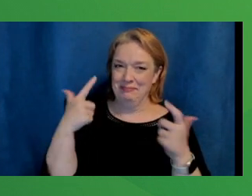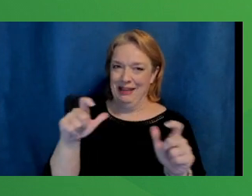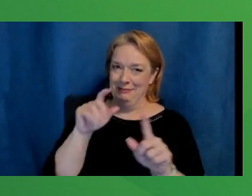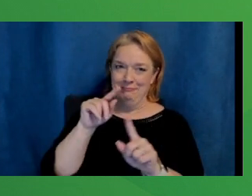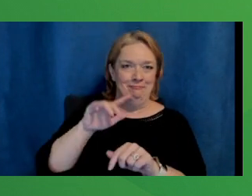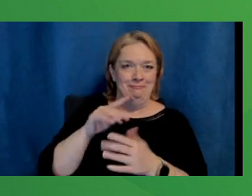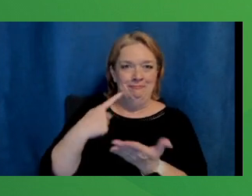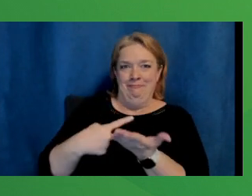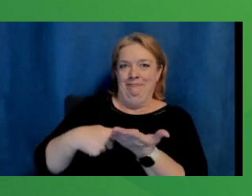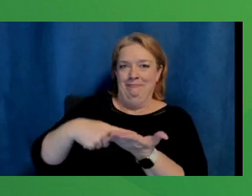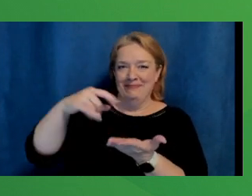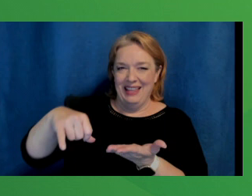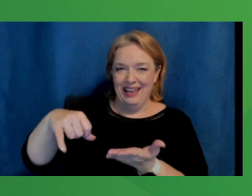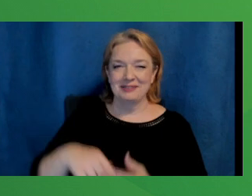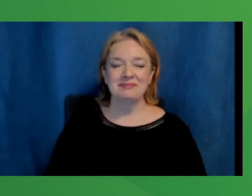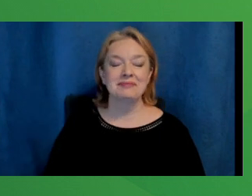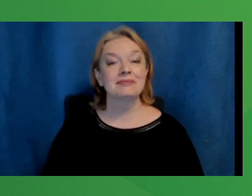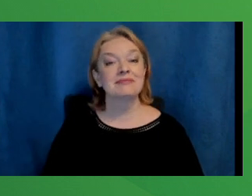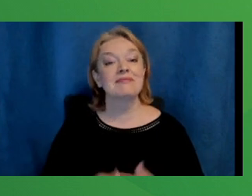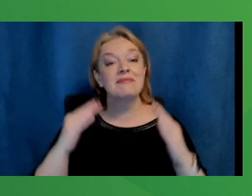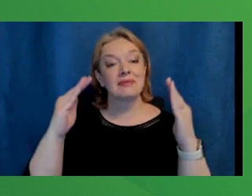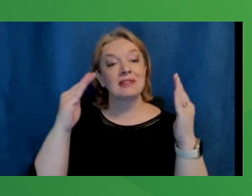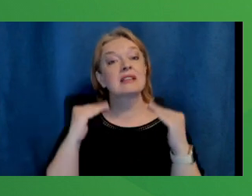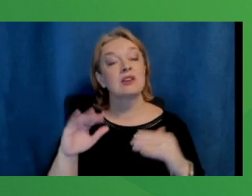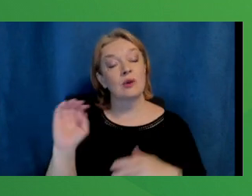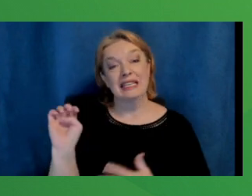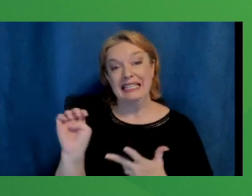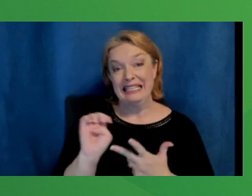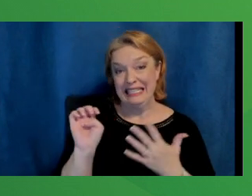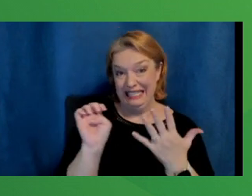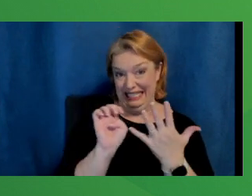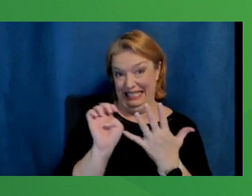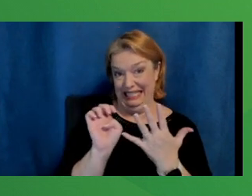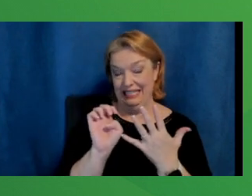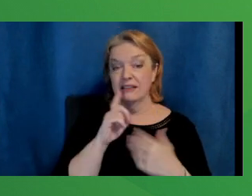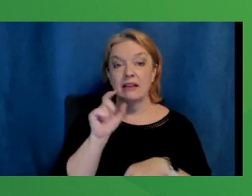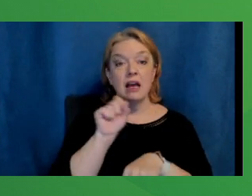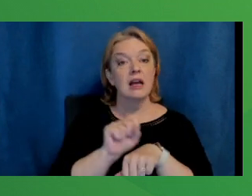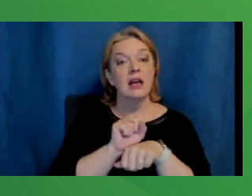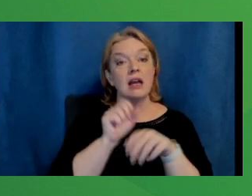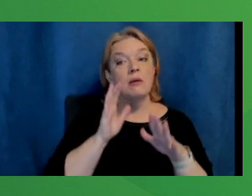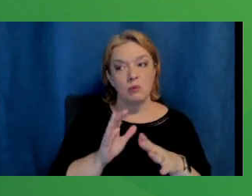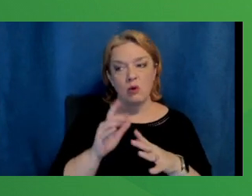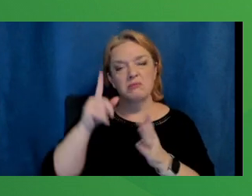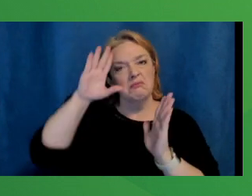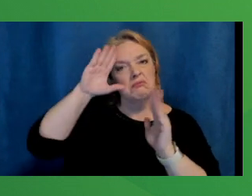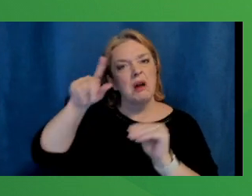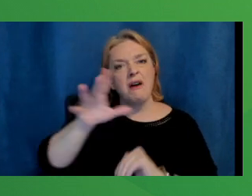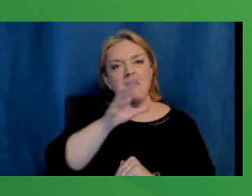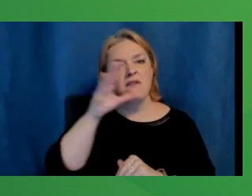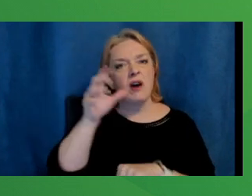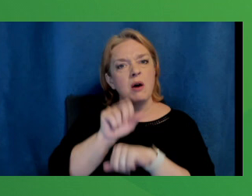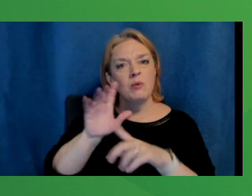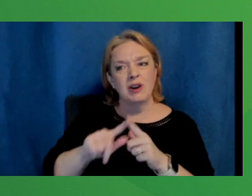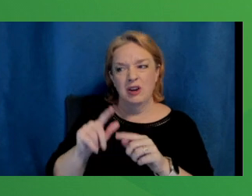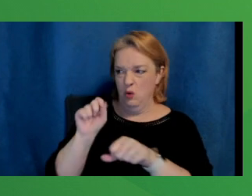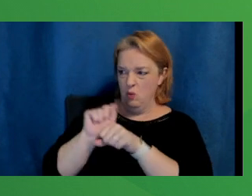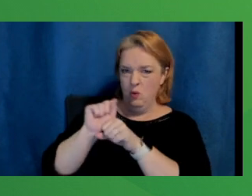scenario E, we have employers require farm workers to work outside as a wildfire approaches, exposing